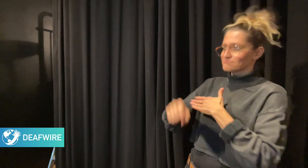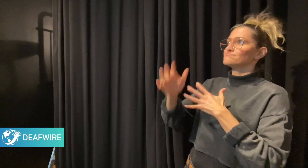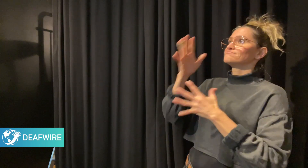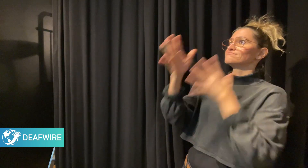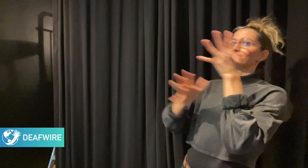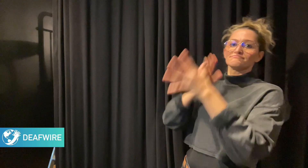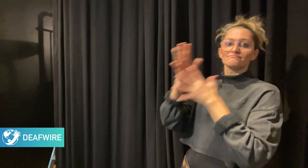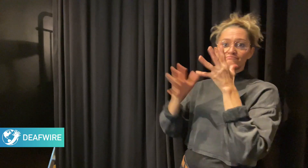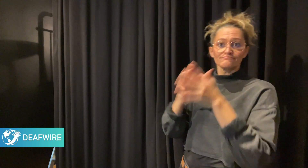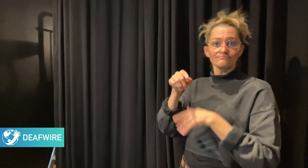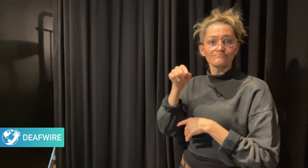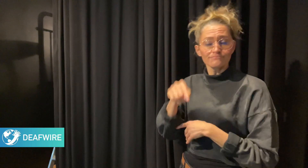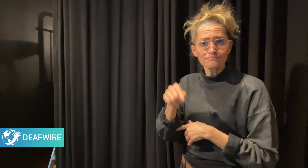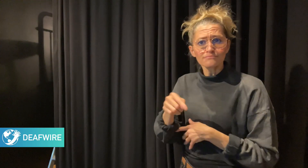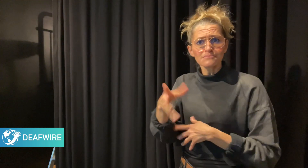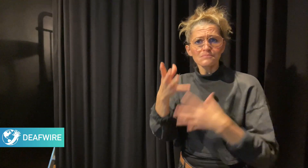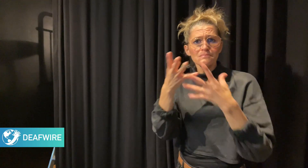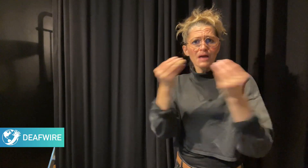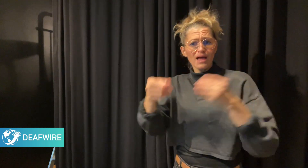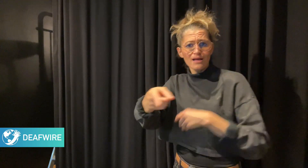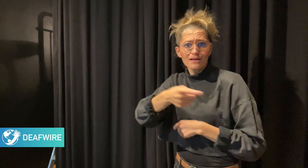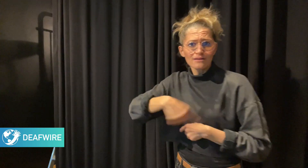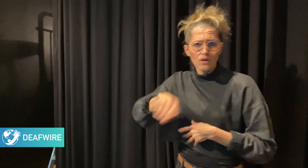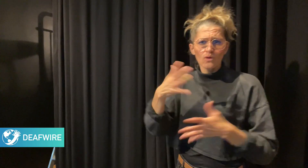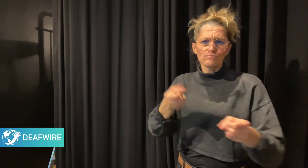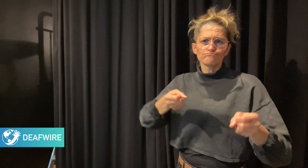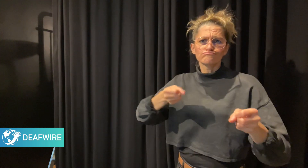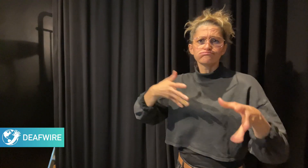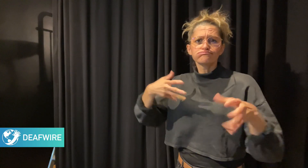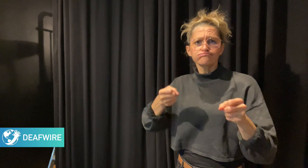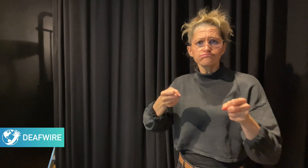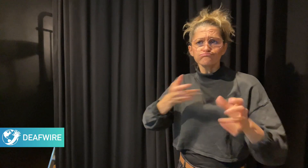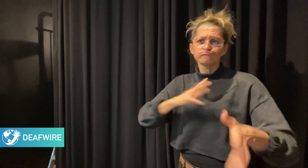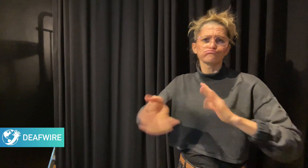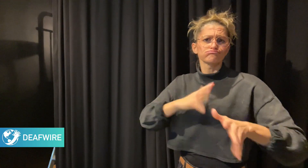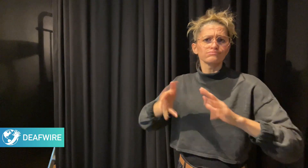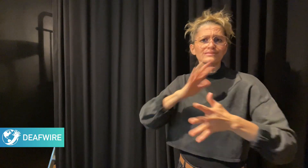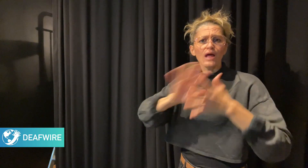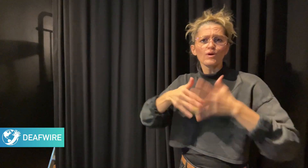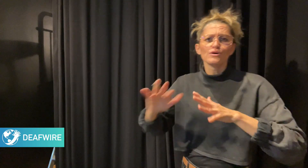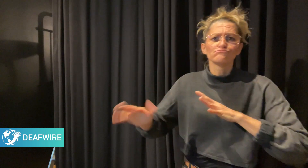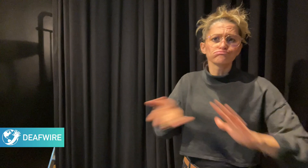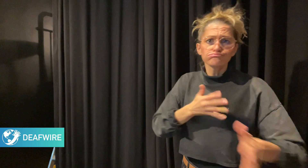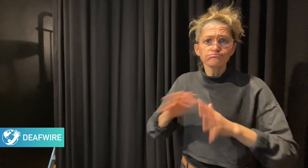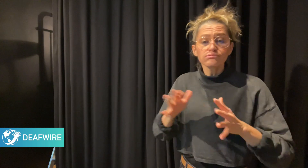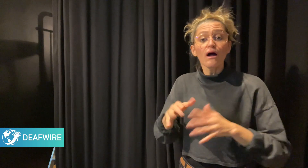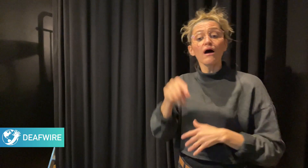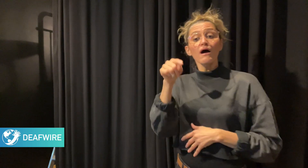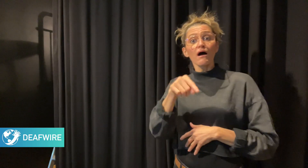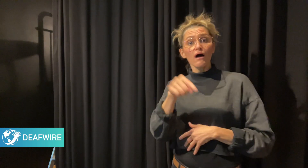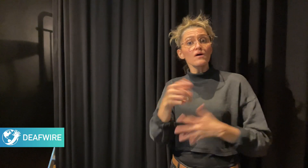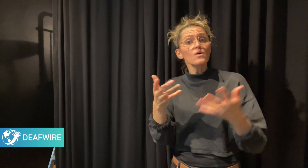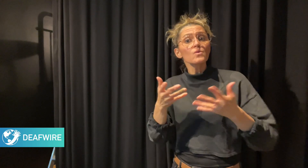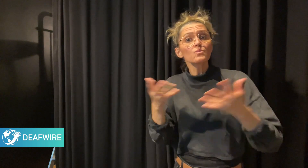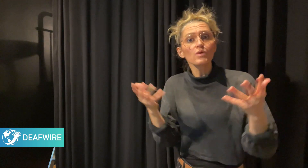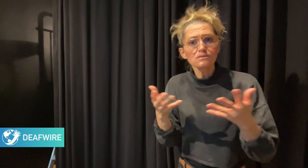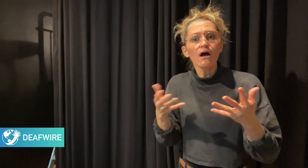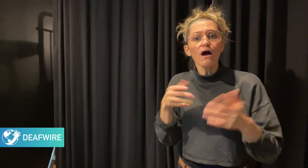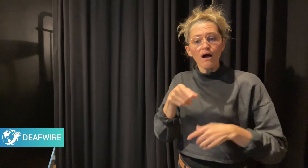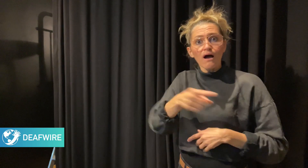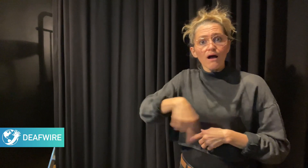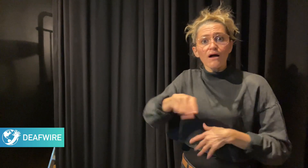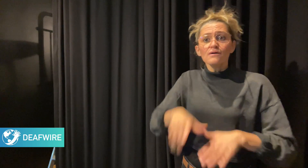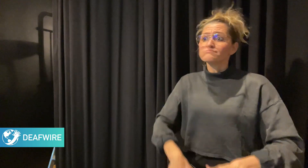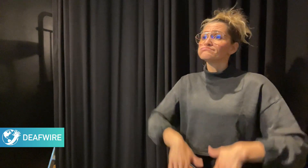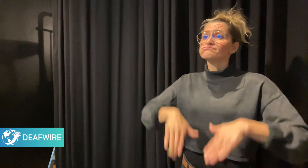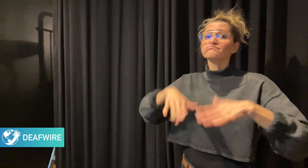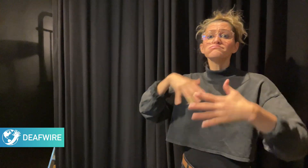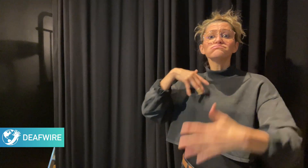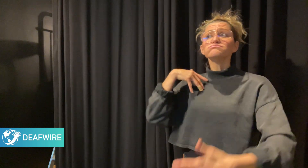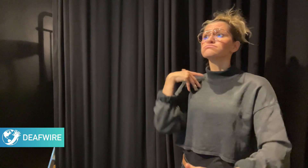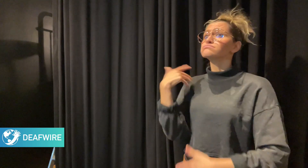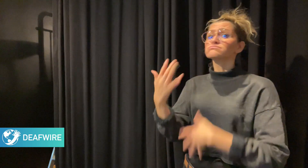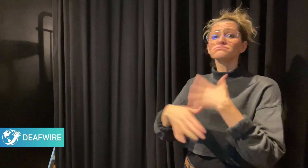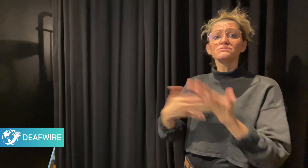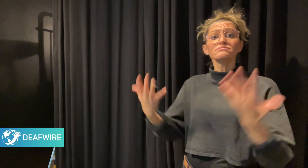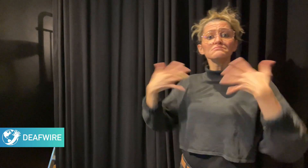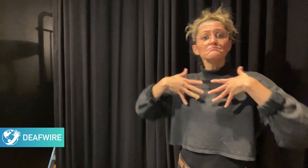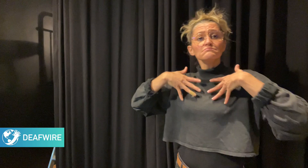they are often fluent in sign language. This leads them to take